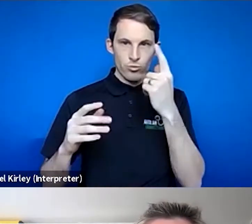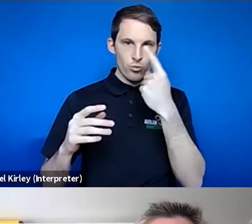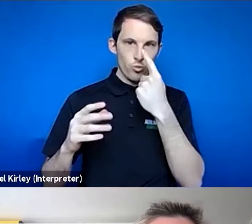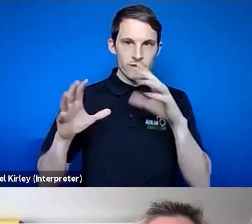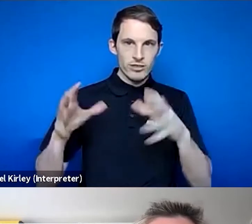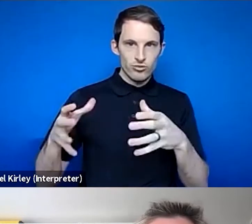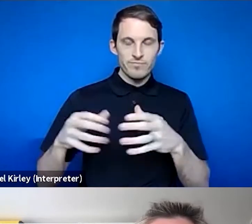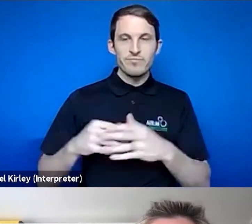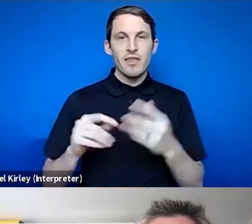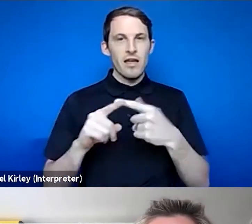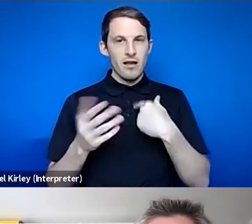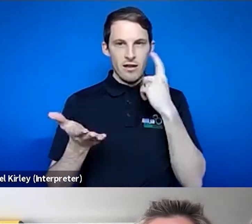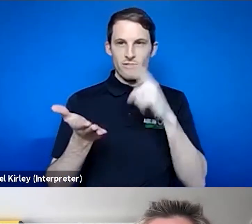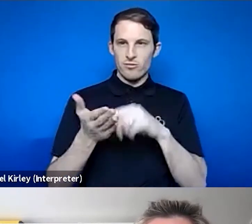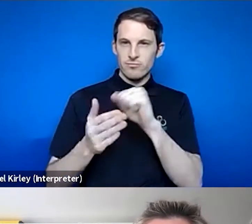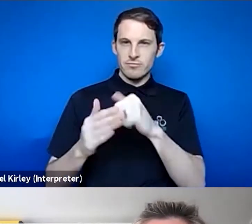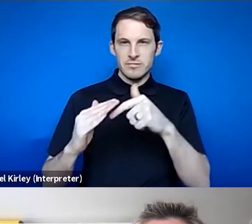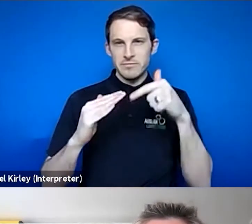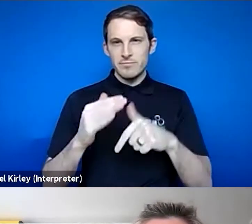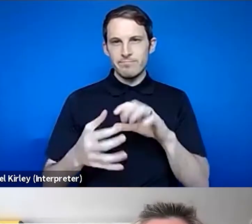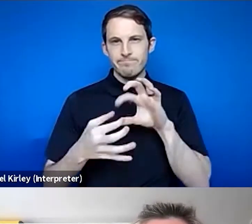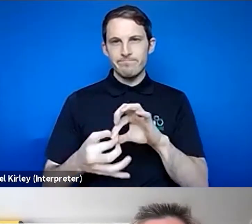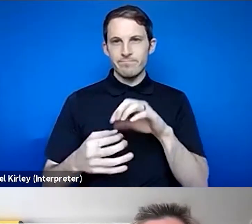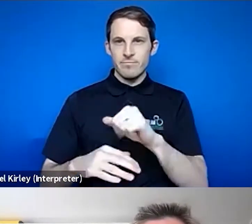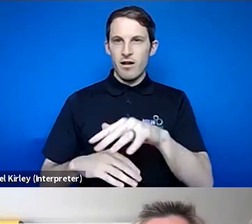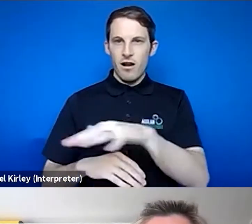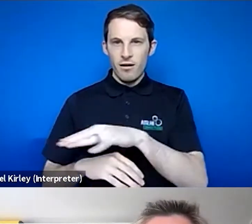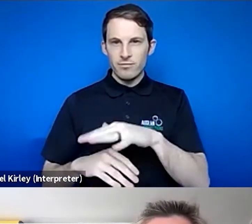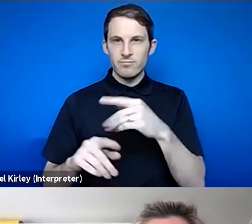Nation, and I acknowledge their deep connection to the land and their ancient and beautiful